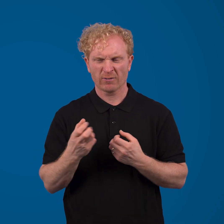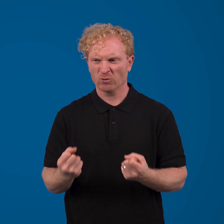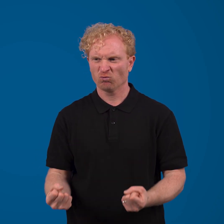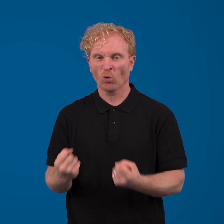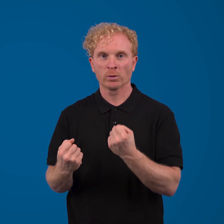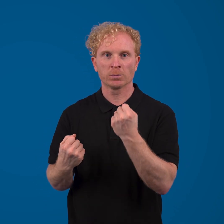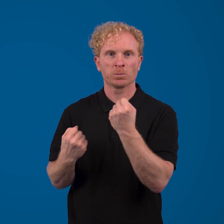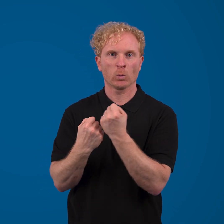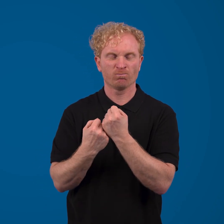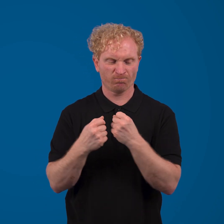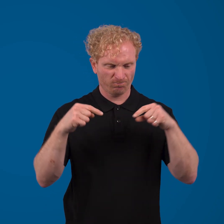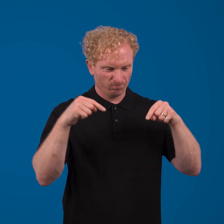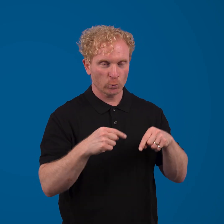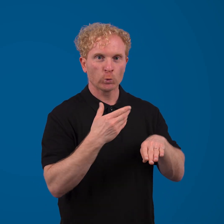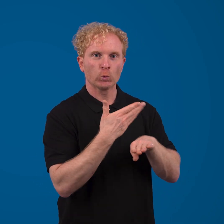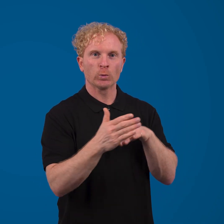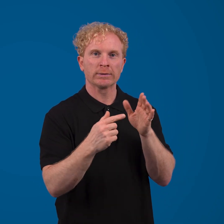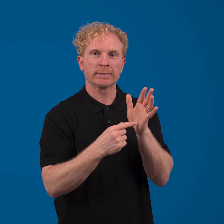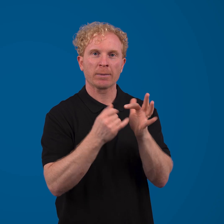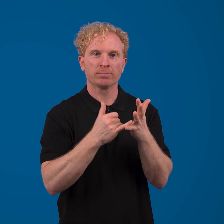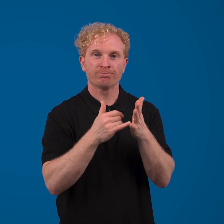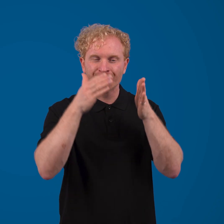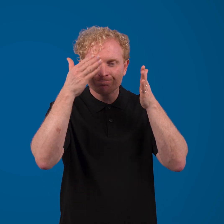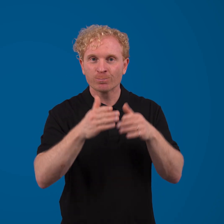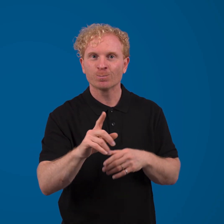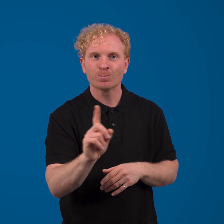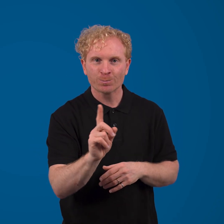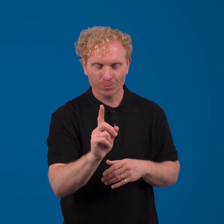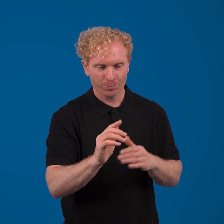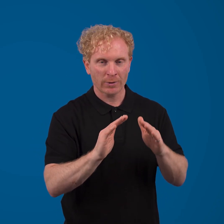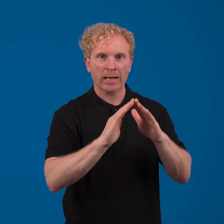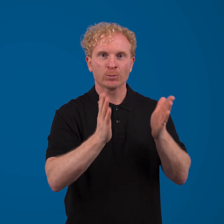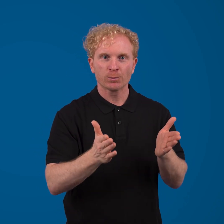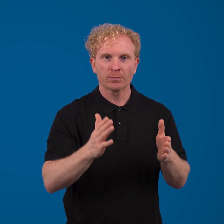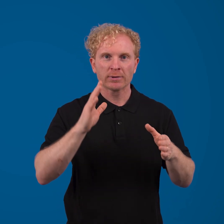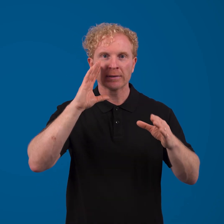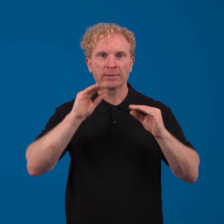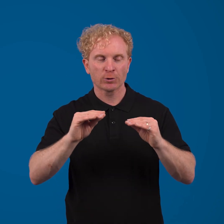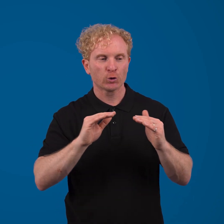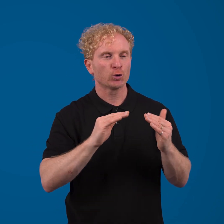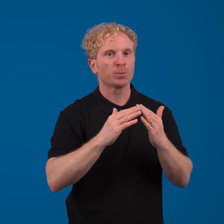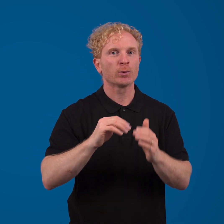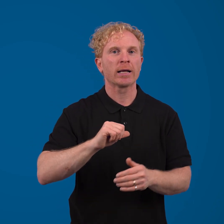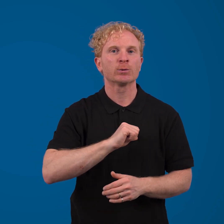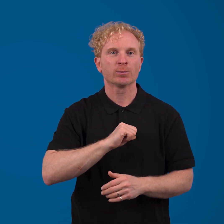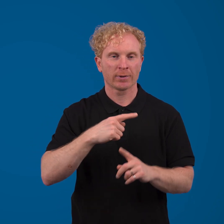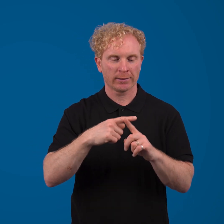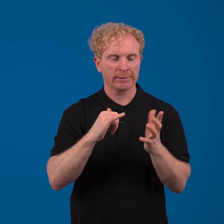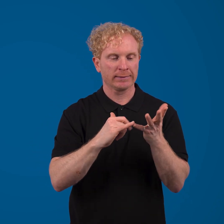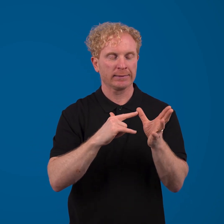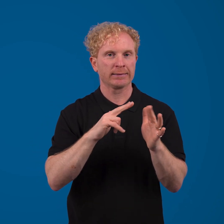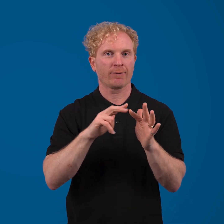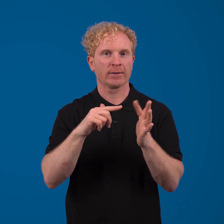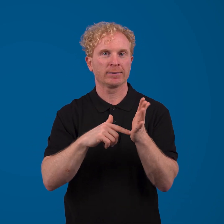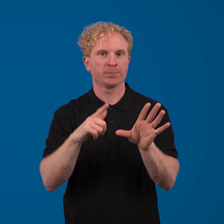There is strong support for new TAPs, particularly on housing, education, community attitudes, and safety.